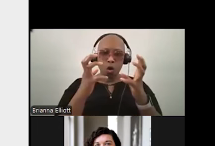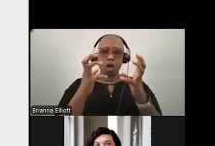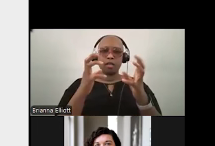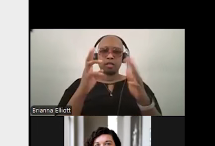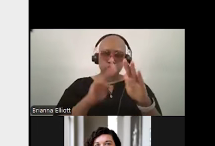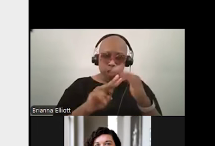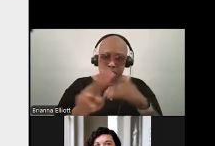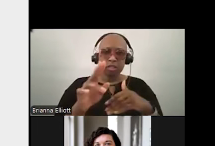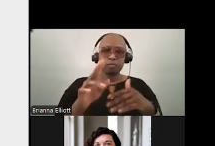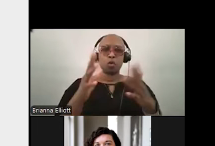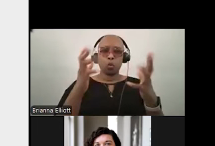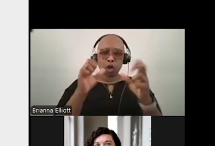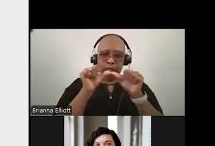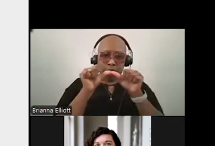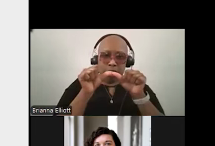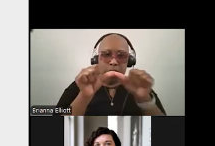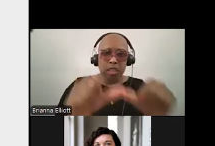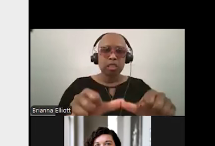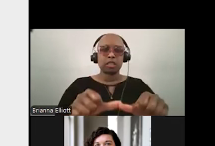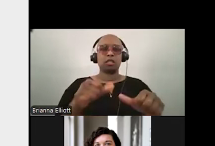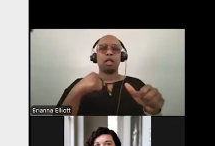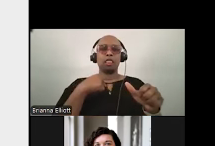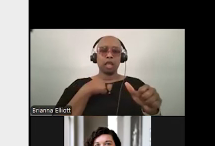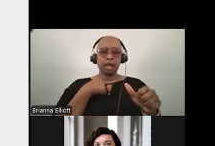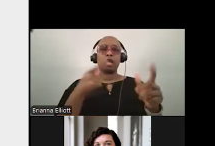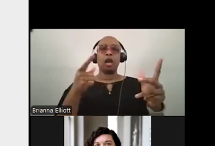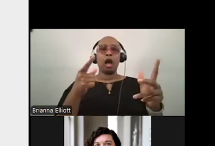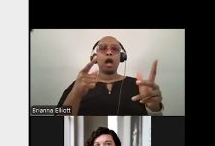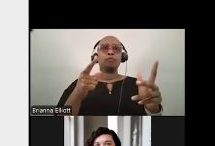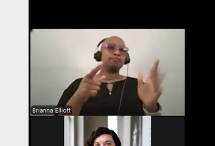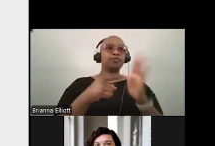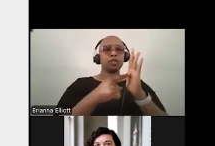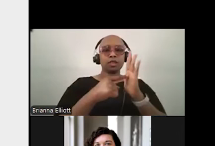navigation. We want to make sure a table of contents matches our headings. Again, we're going